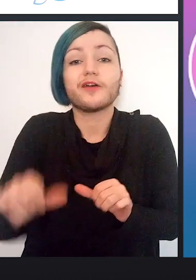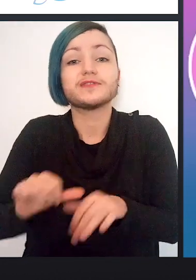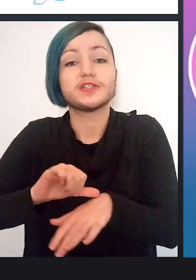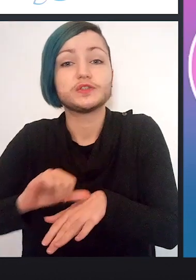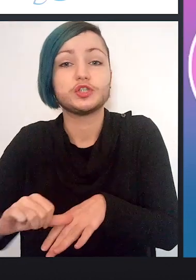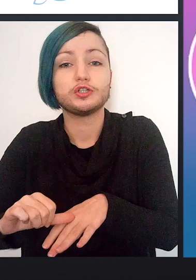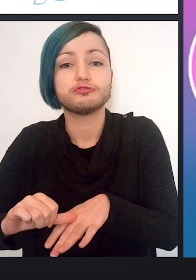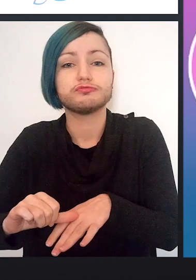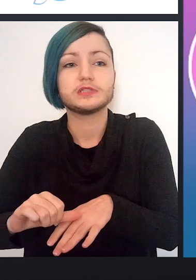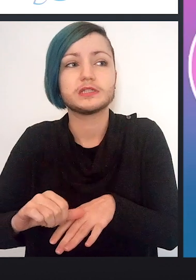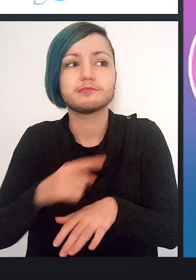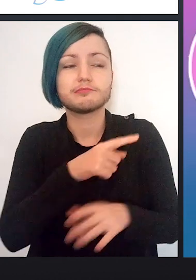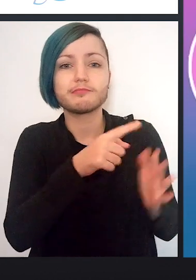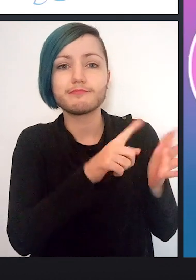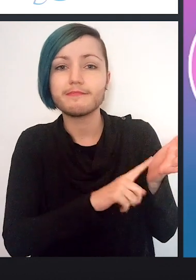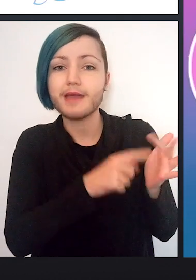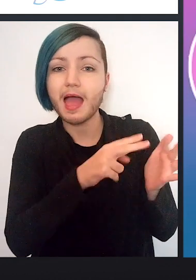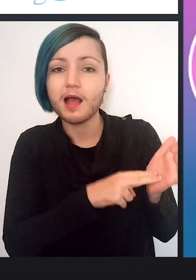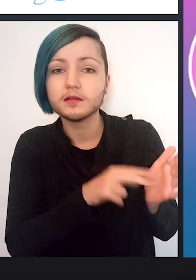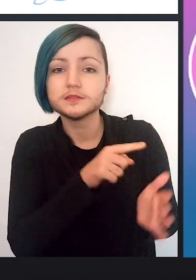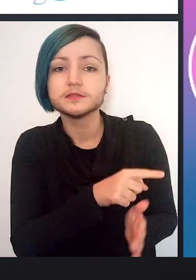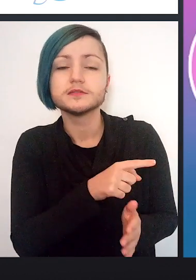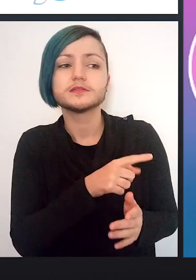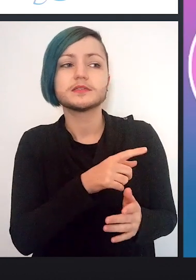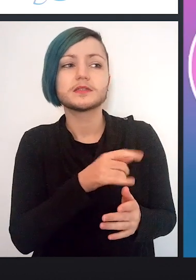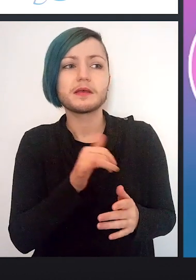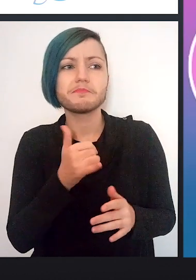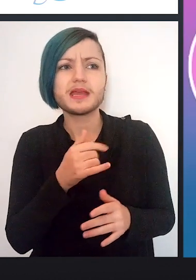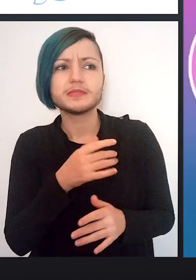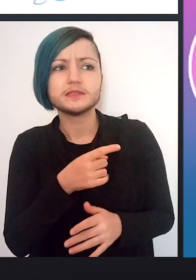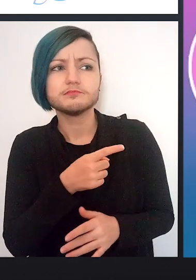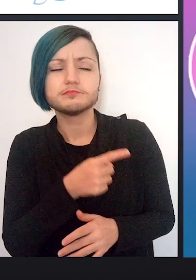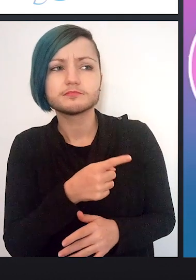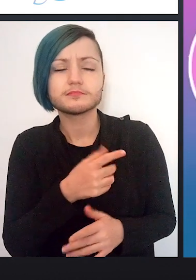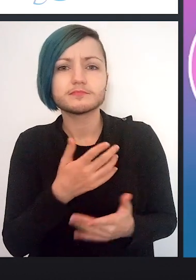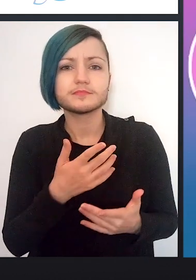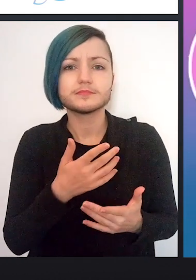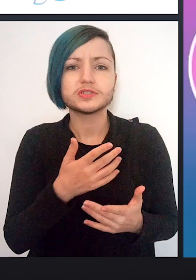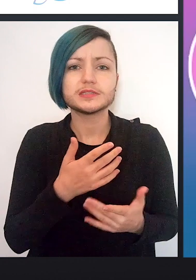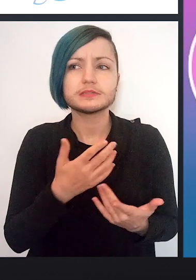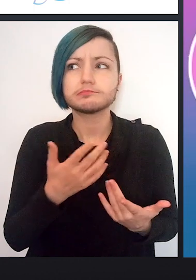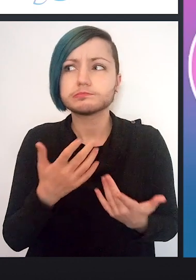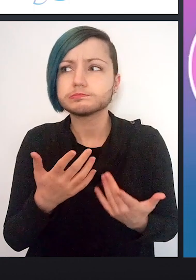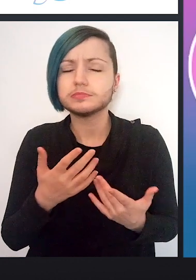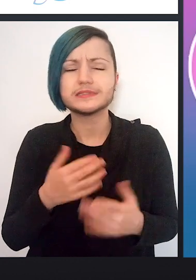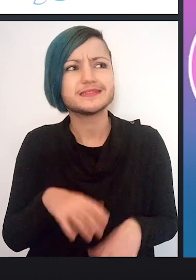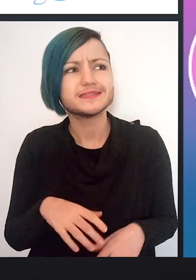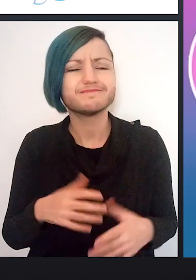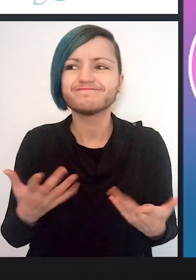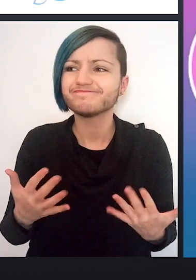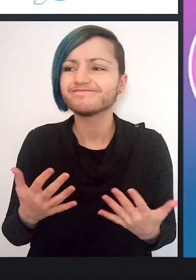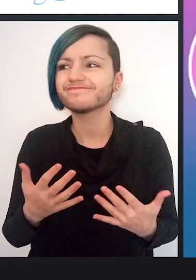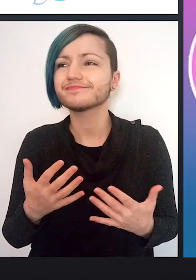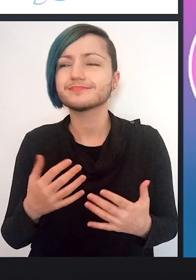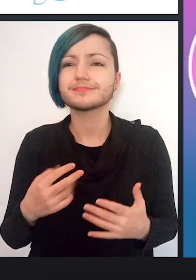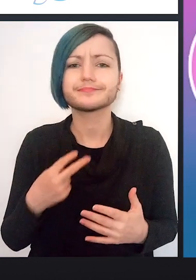would she want or be quite desperate to have sex in the conventional way with a woman?